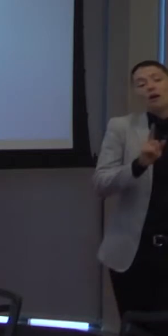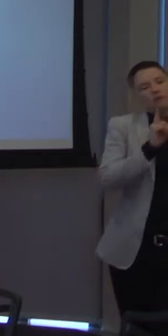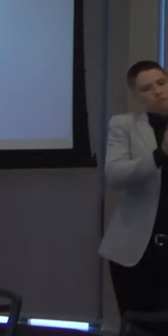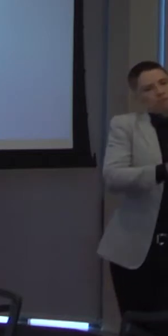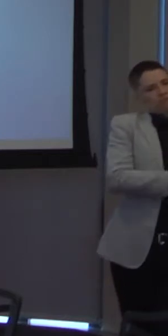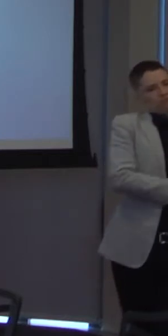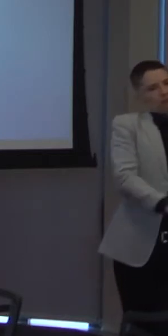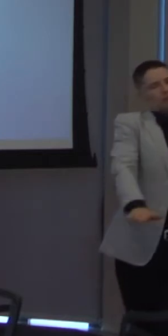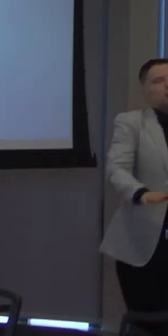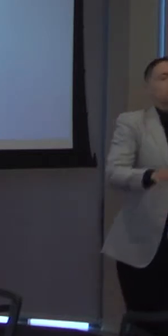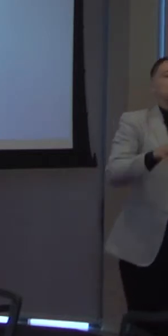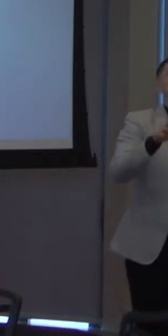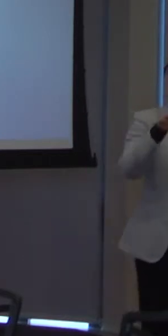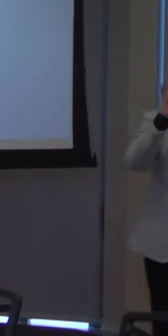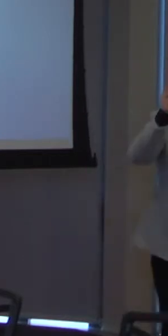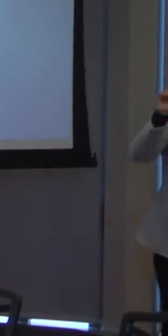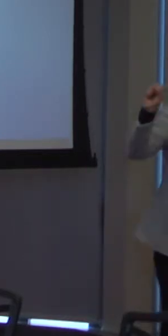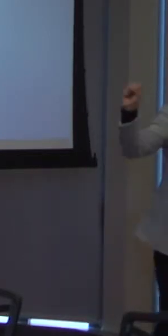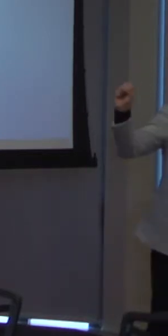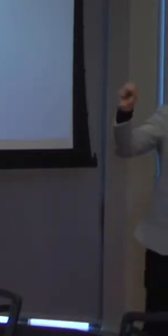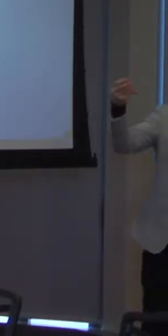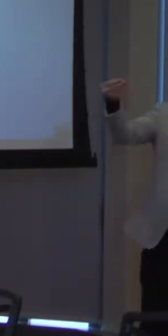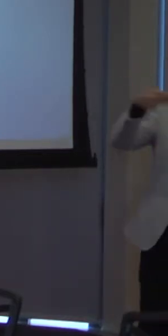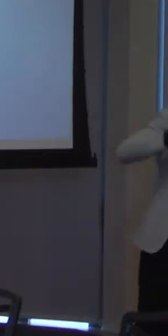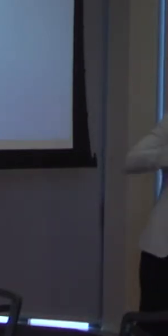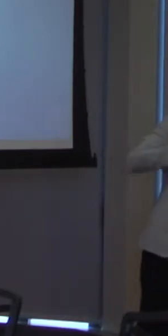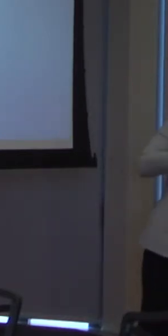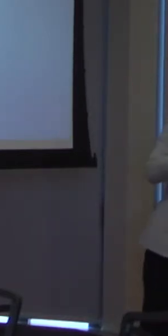the university does provide it free towards student groups.